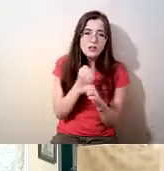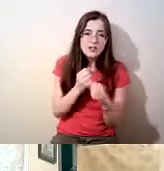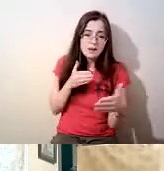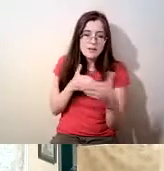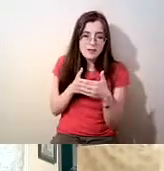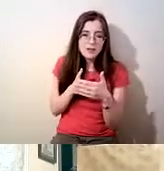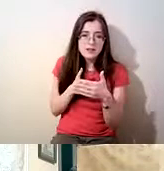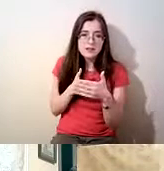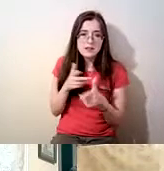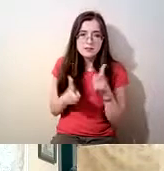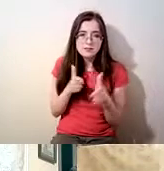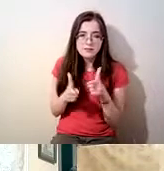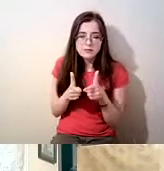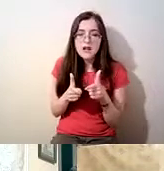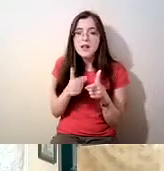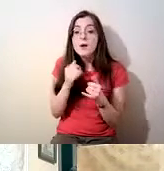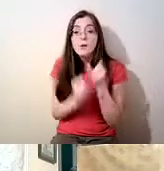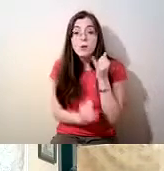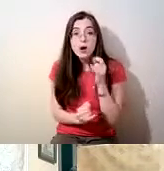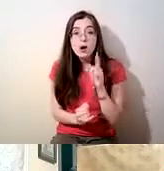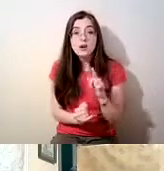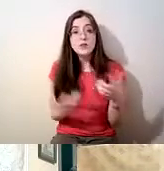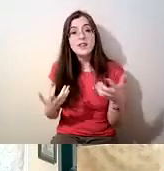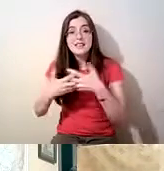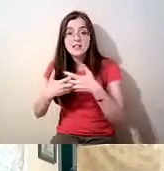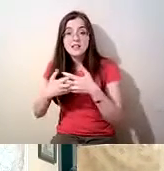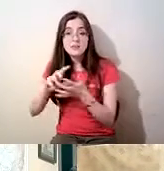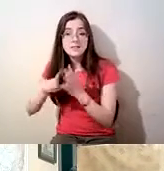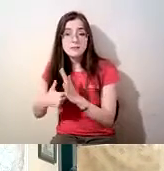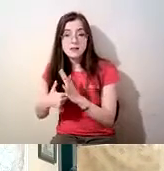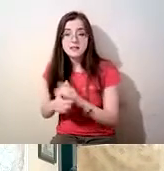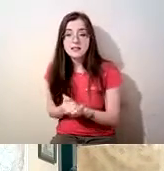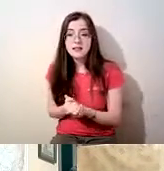then these become much more enhanced when they intersect with disability so there's the cost